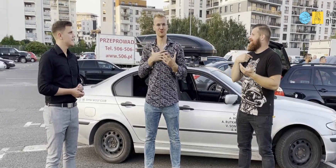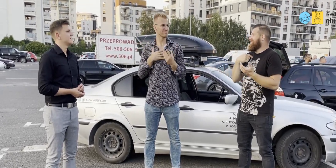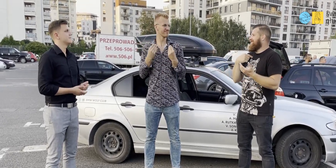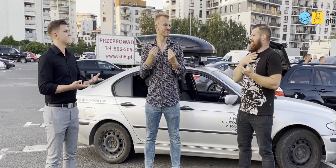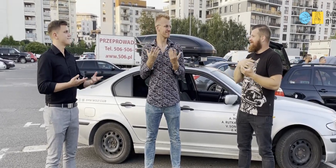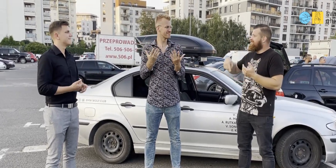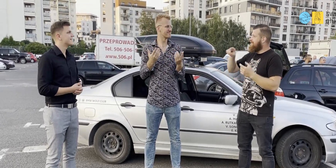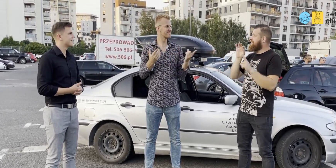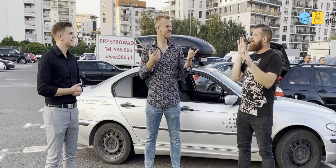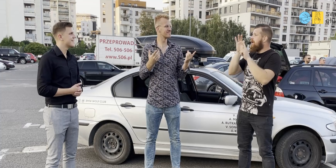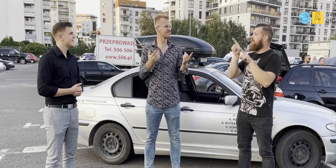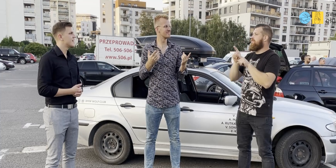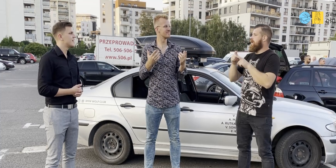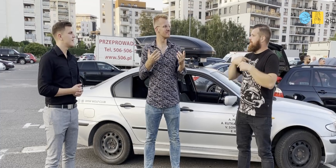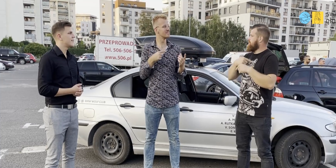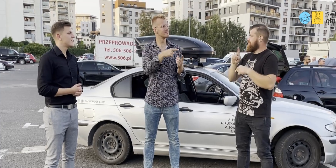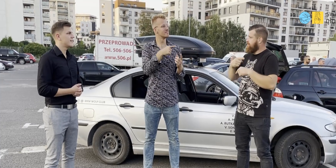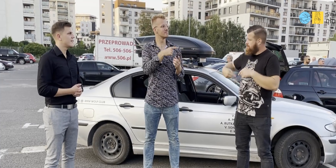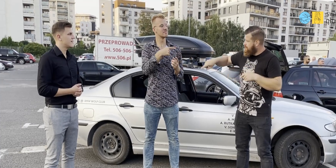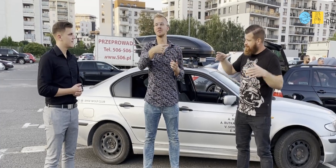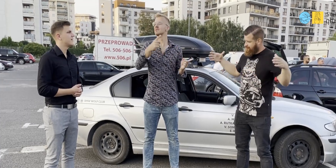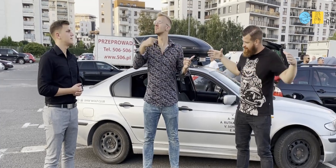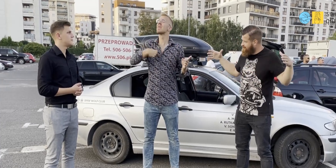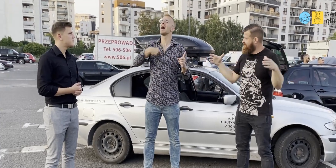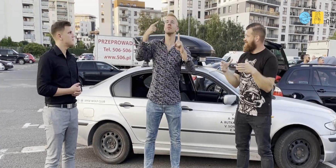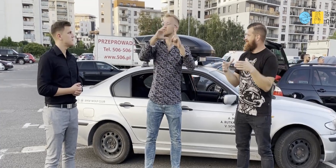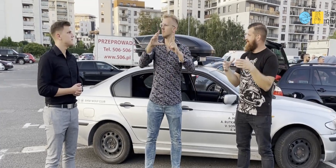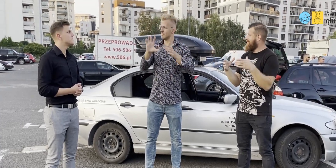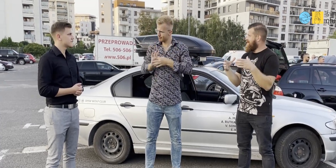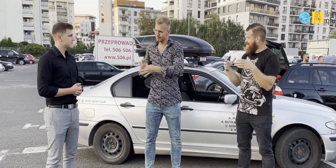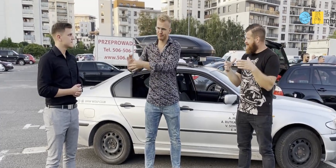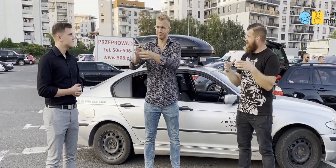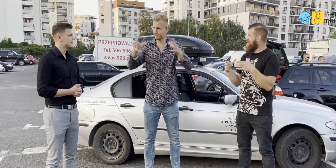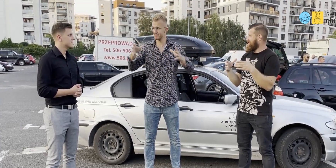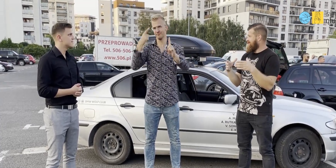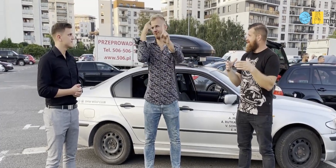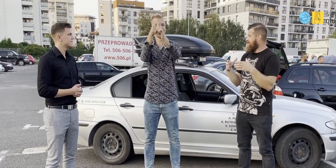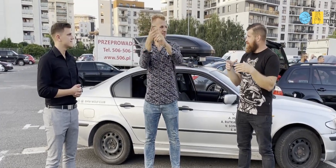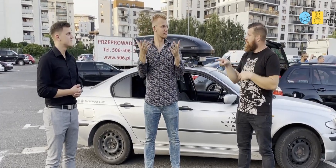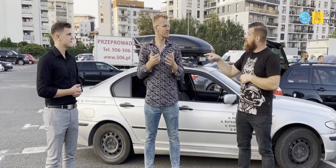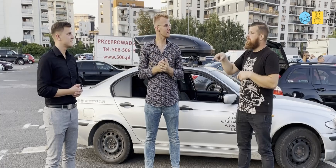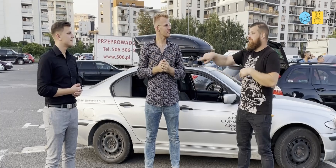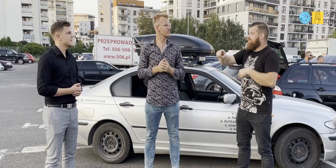Mega! I would also like to add that this is the goal of the club, not my whims...